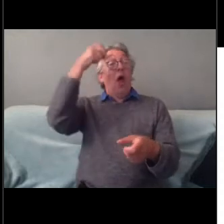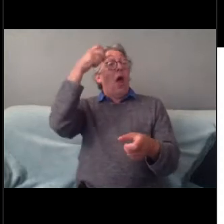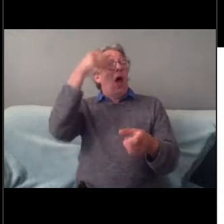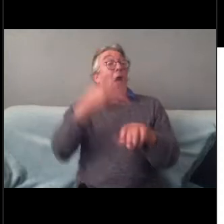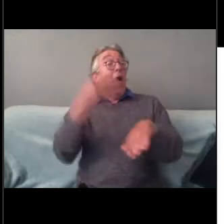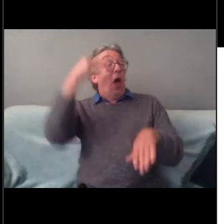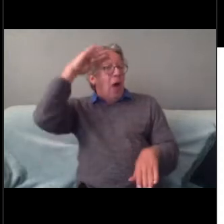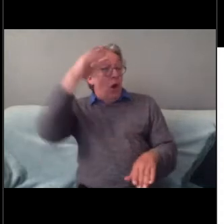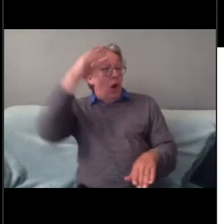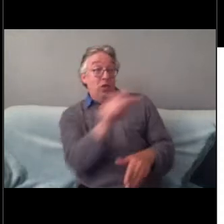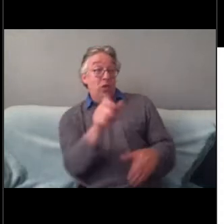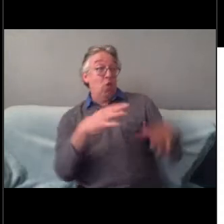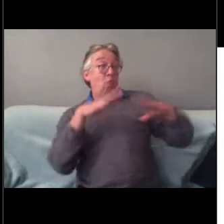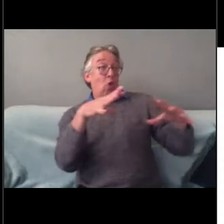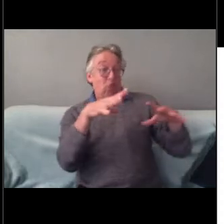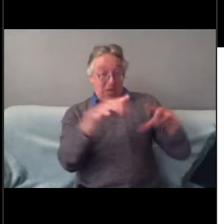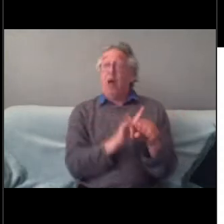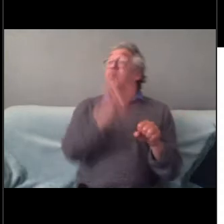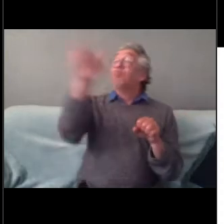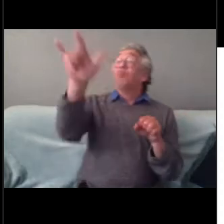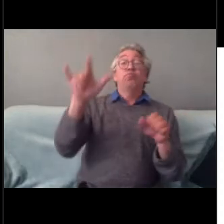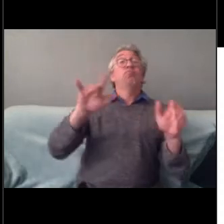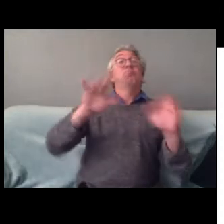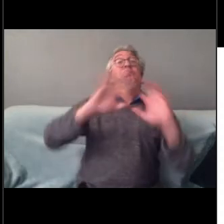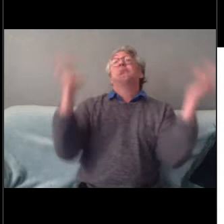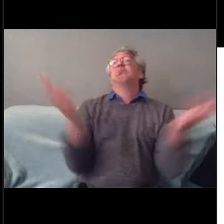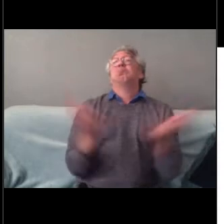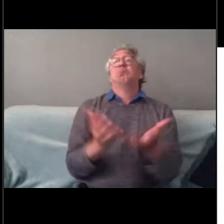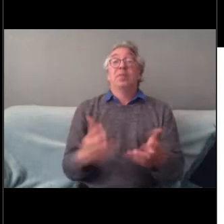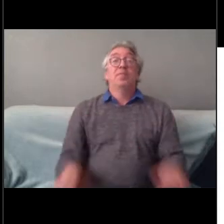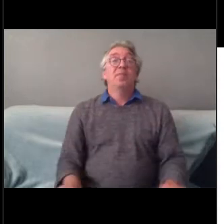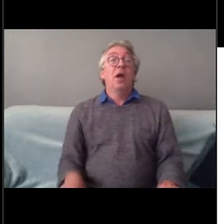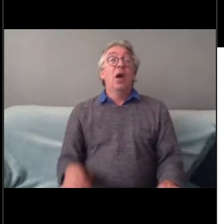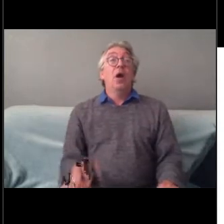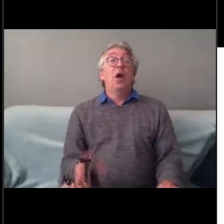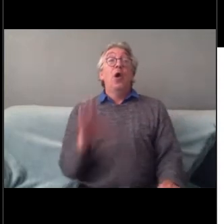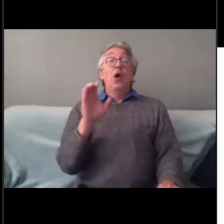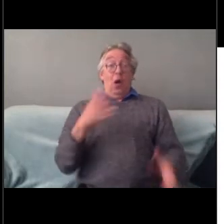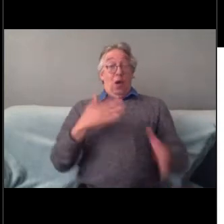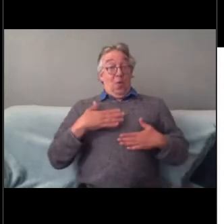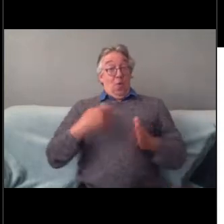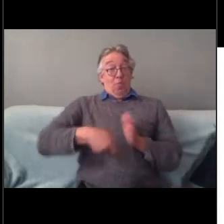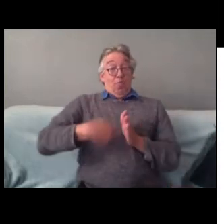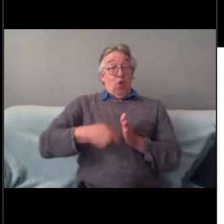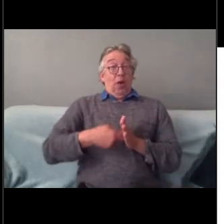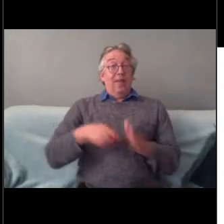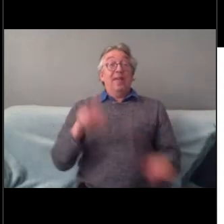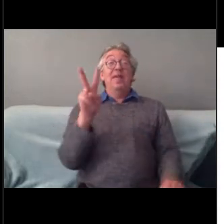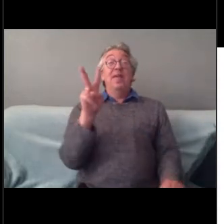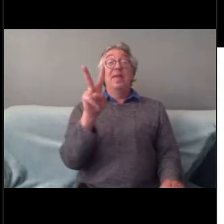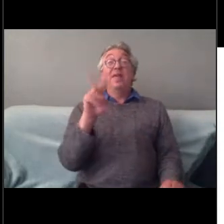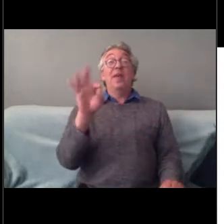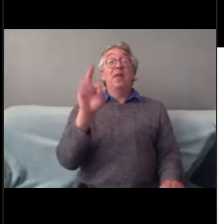The role of Viatores Christi is to share that big knowledge